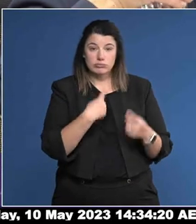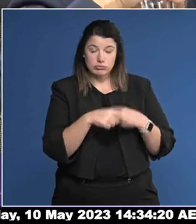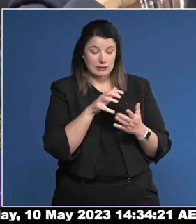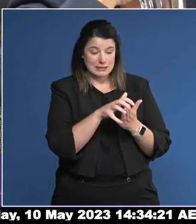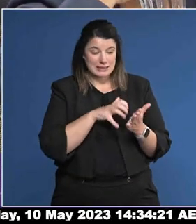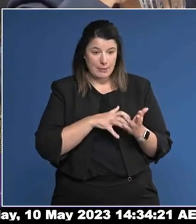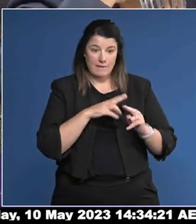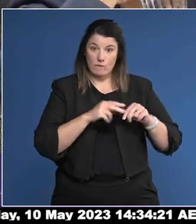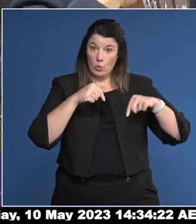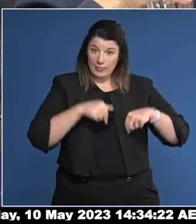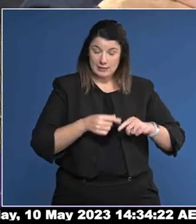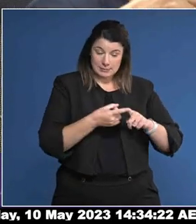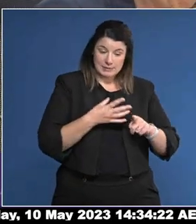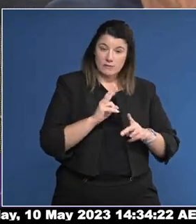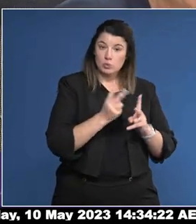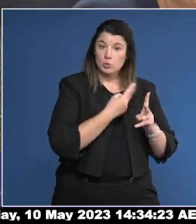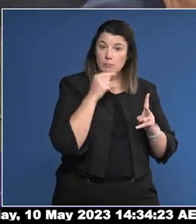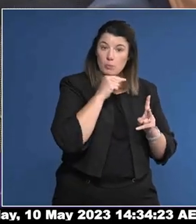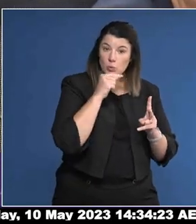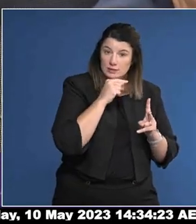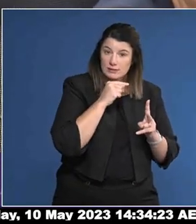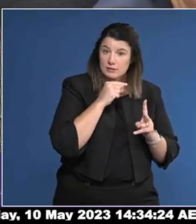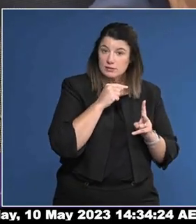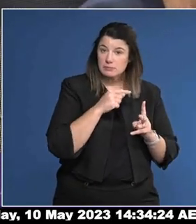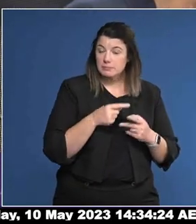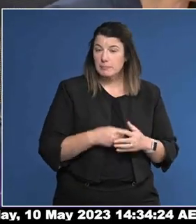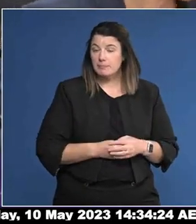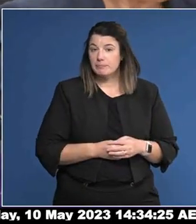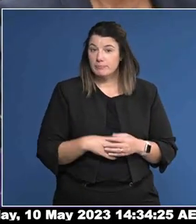study. Have you had an opportunity to read through the statement?